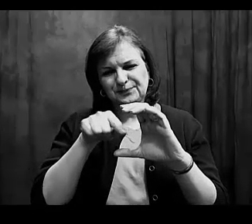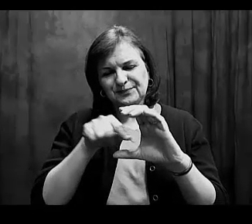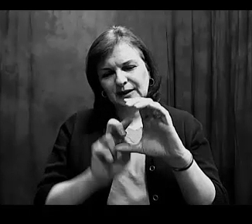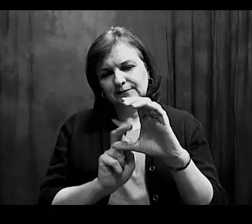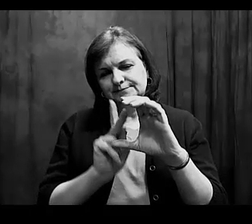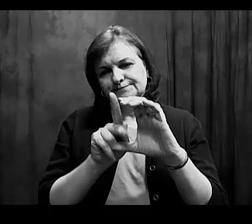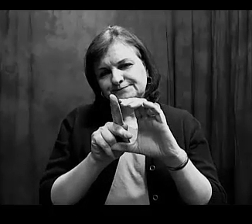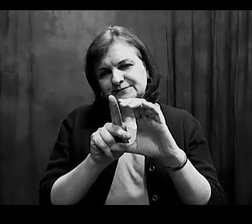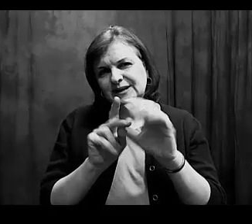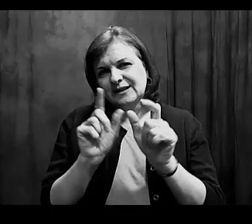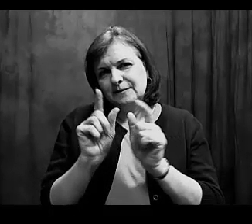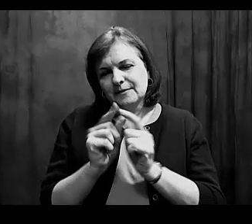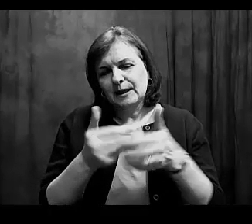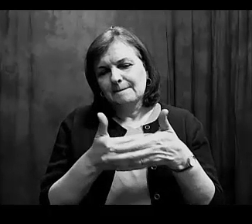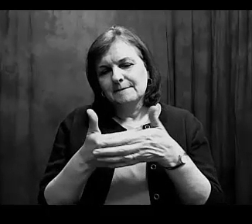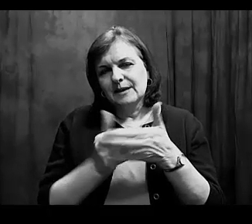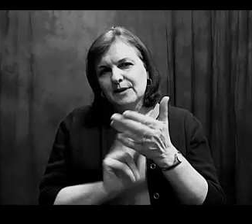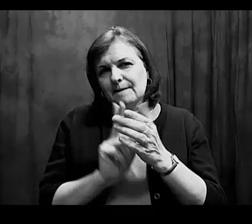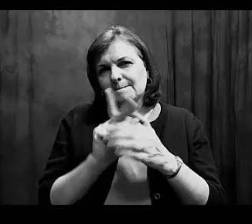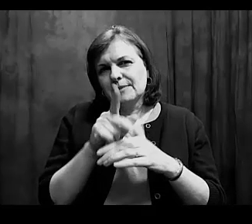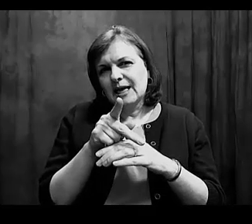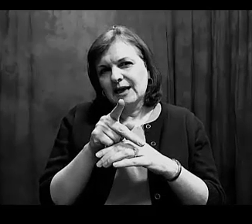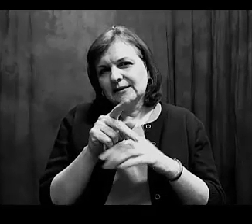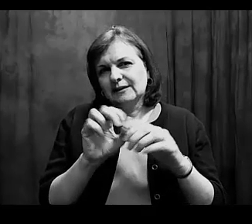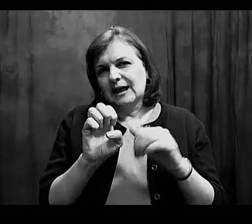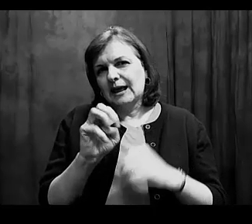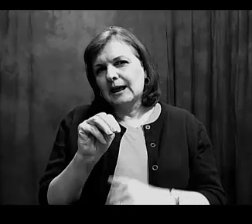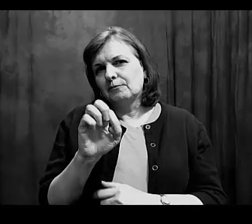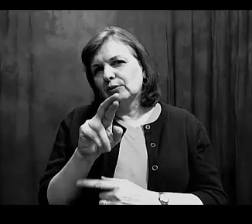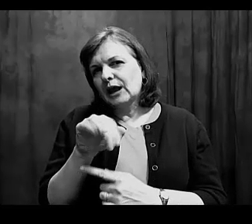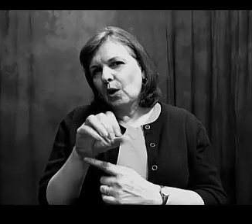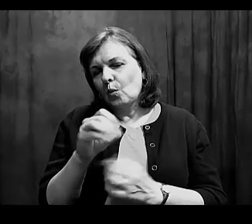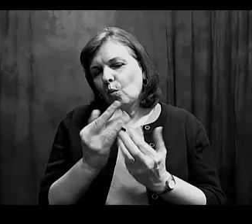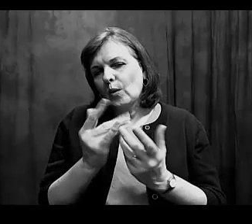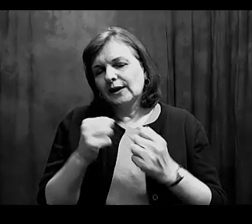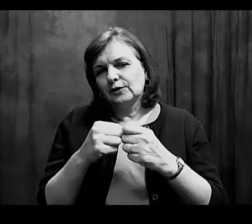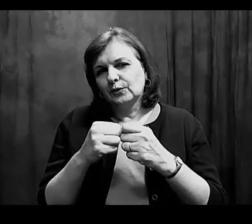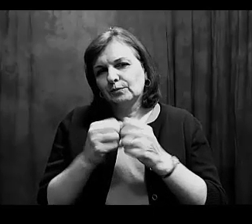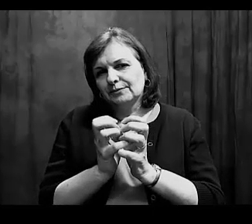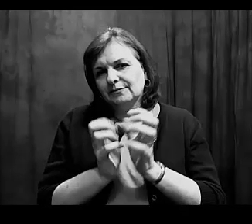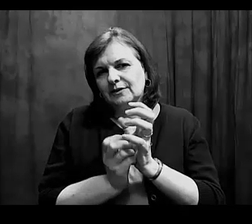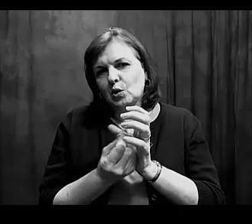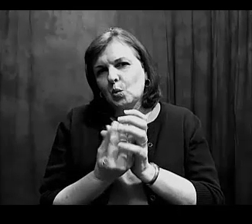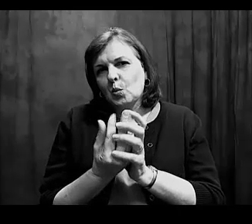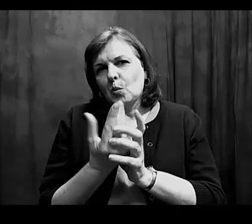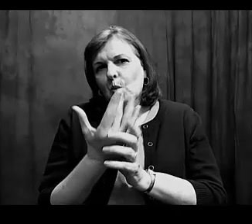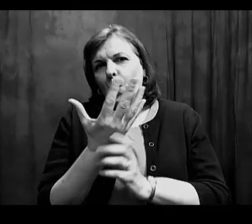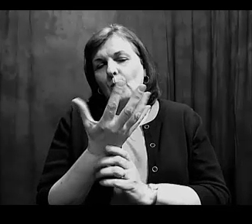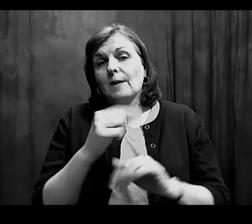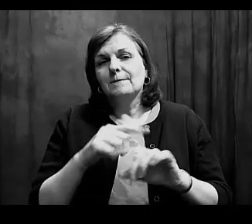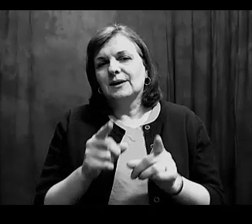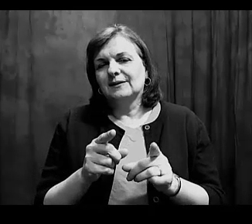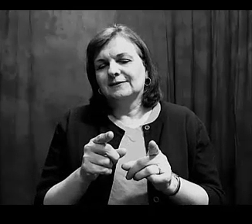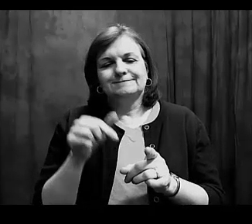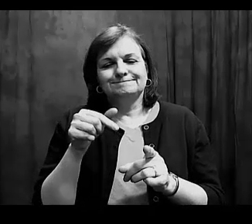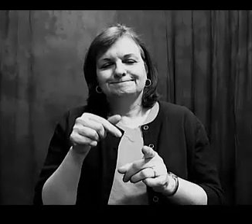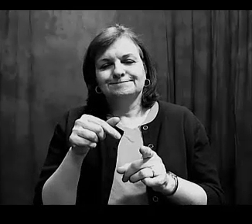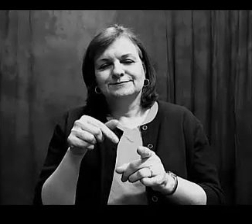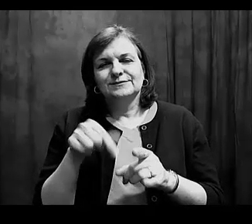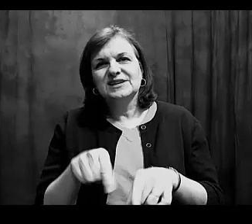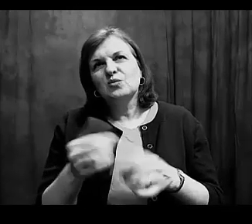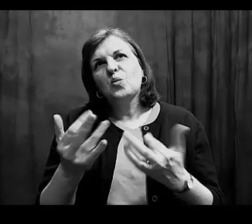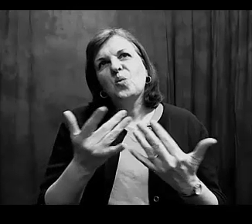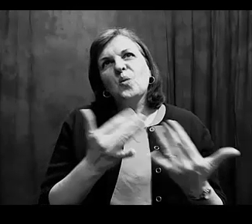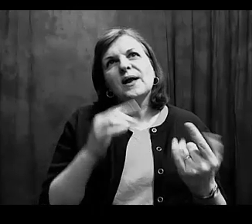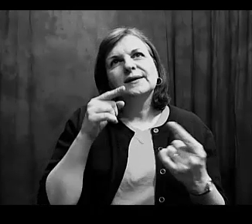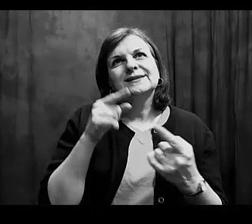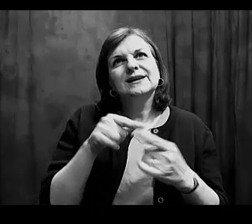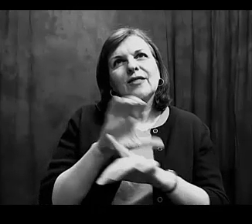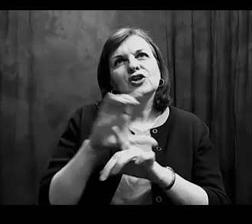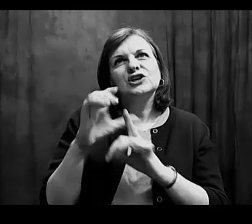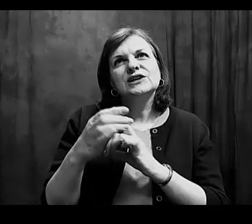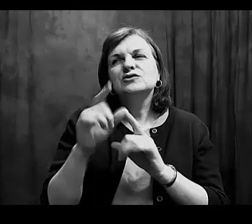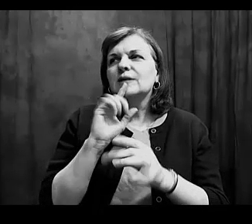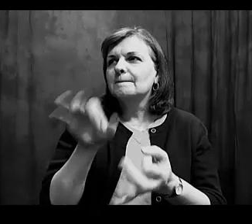waiting to germinate and hatch from the seed but in the meantime its just gonna sit and wait until conditions are perfect